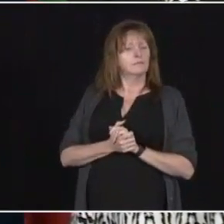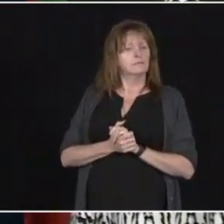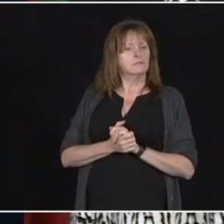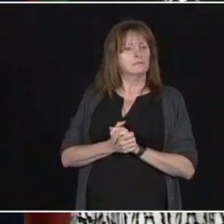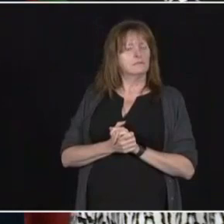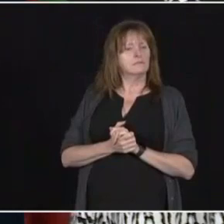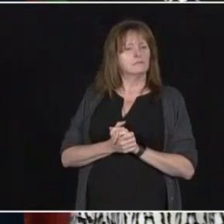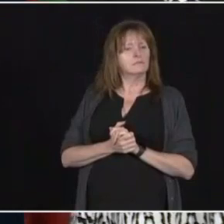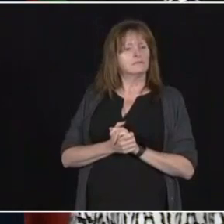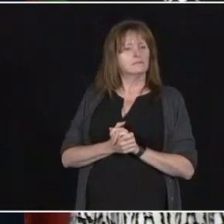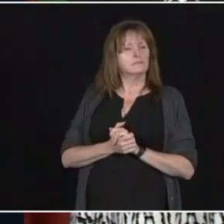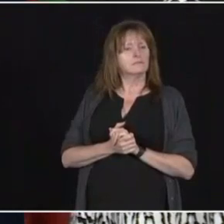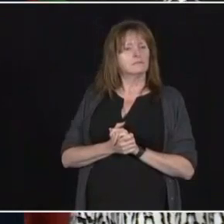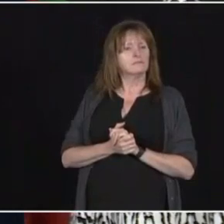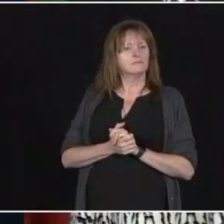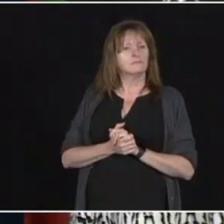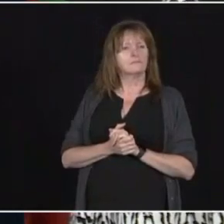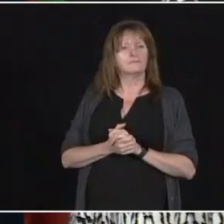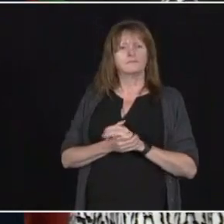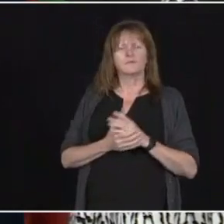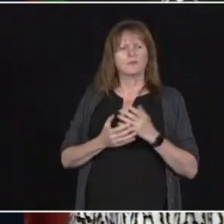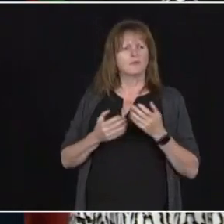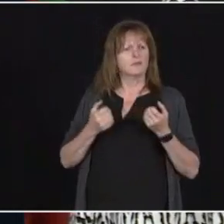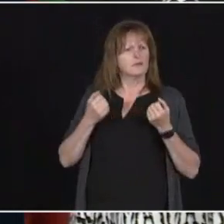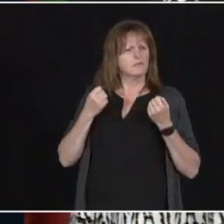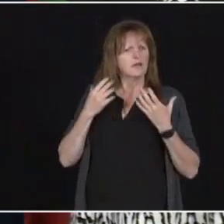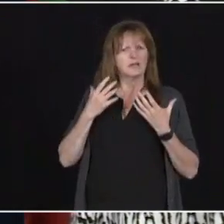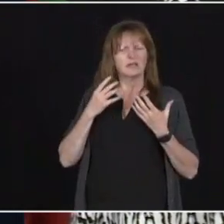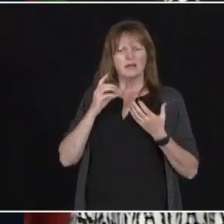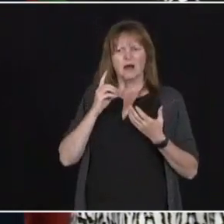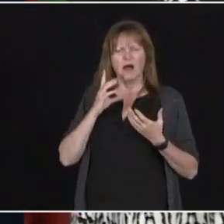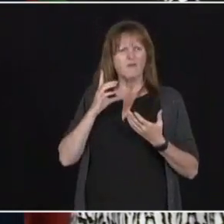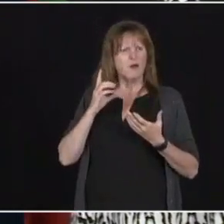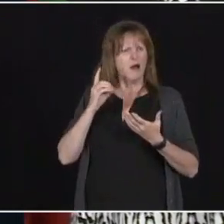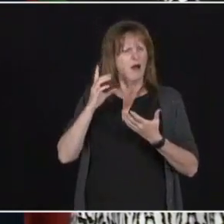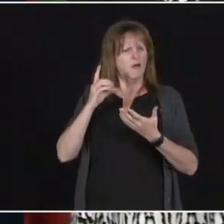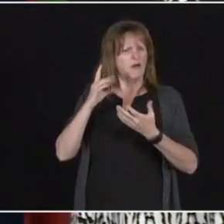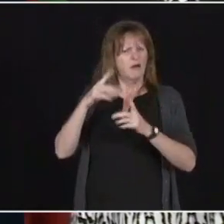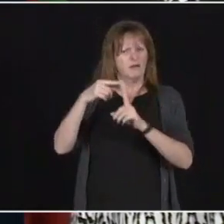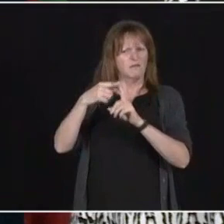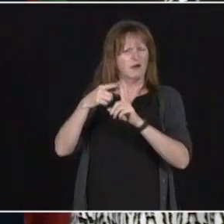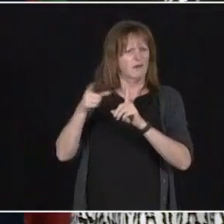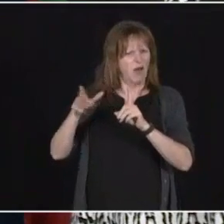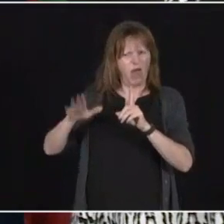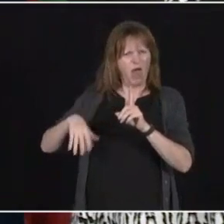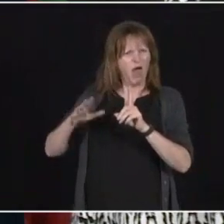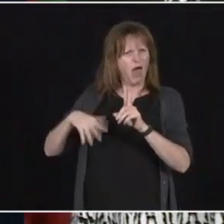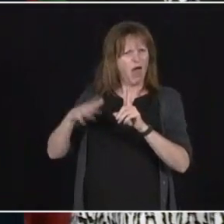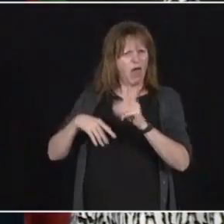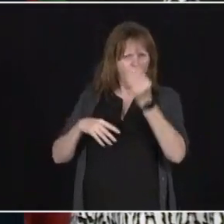About the hundreds of COVID-19 cases in the GTA that were not reported to health officials, this is put thousands of